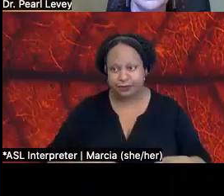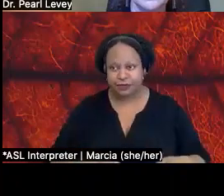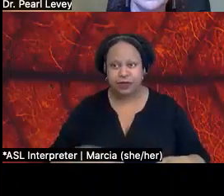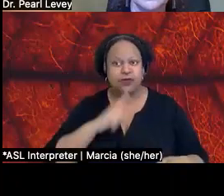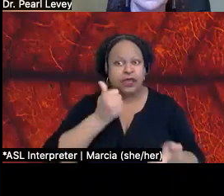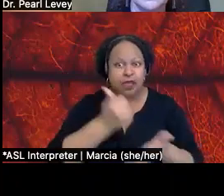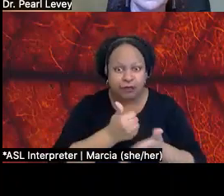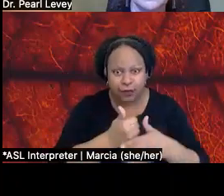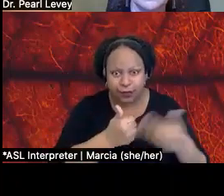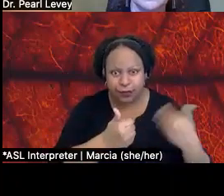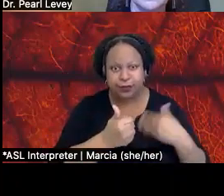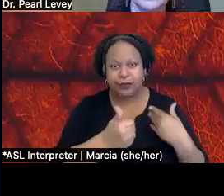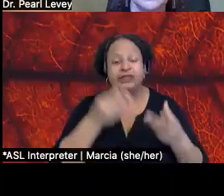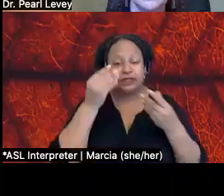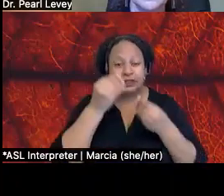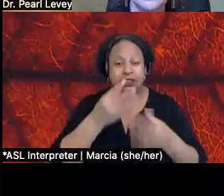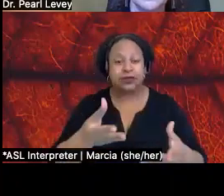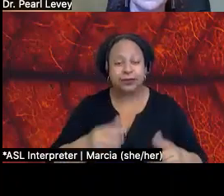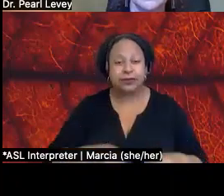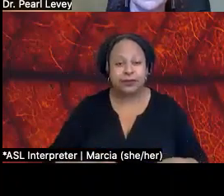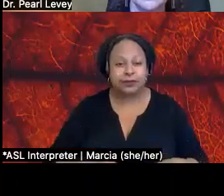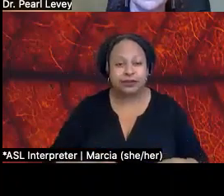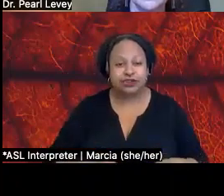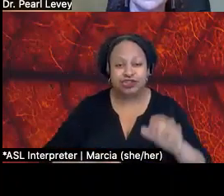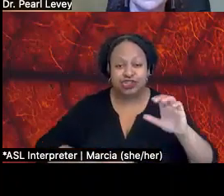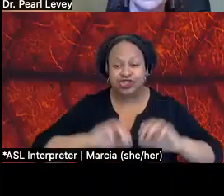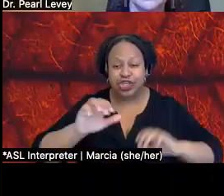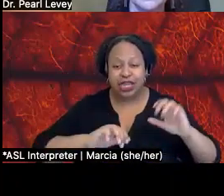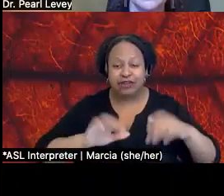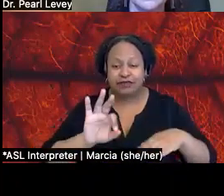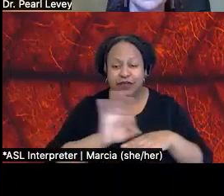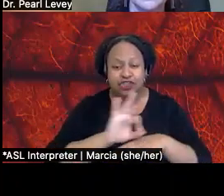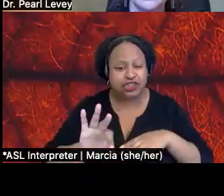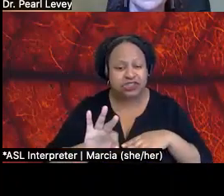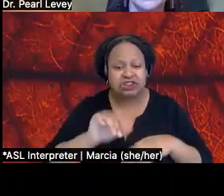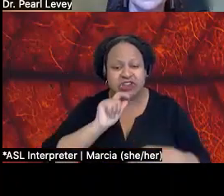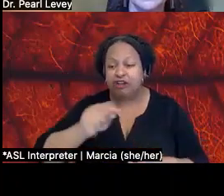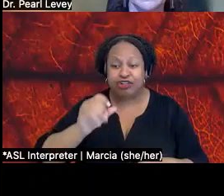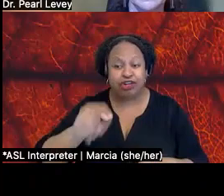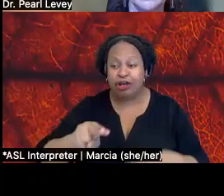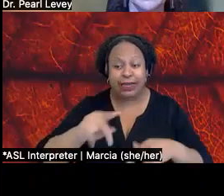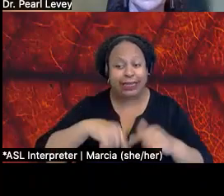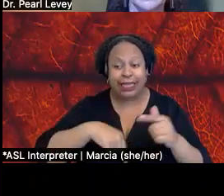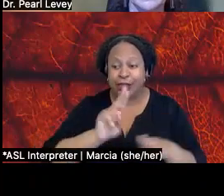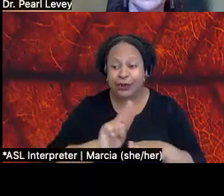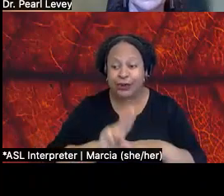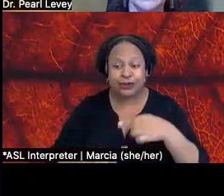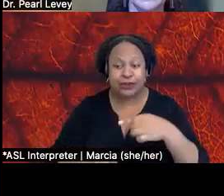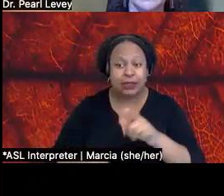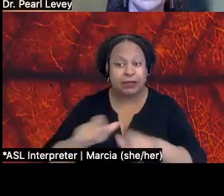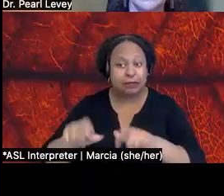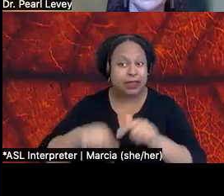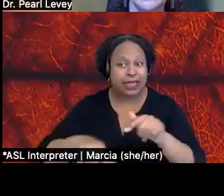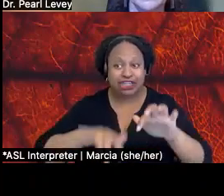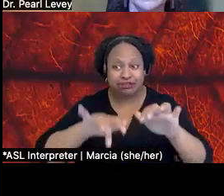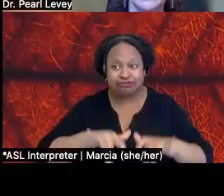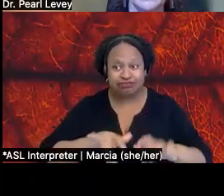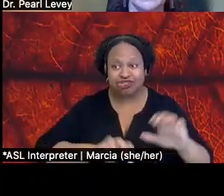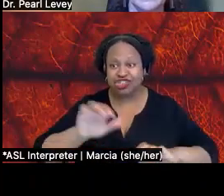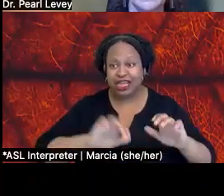I'll let you know the chat function is not turned on, so folks won't be able to make their comments there.